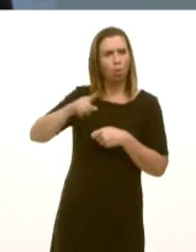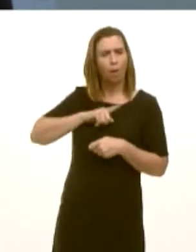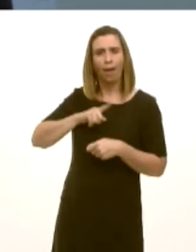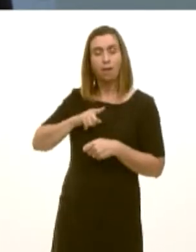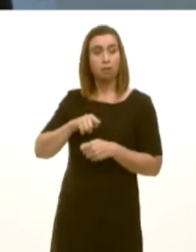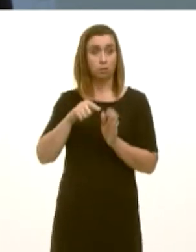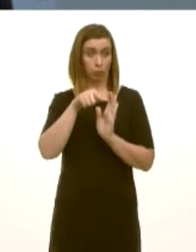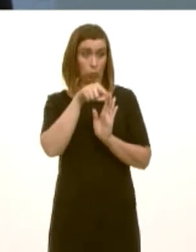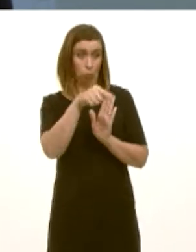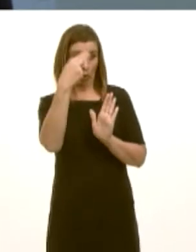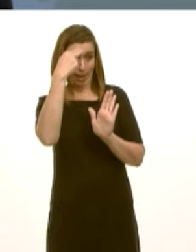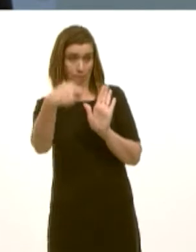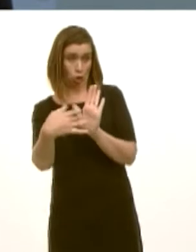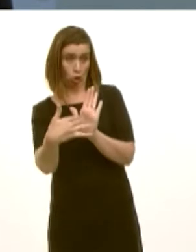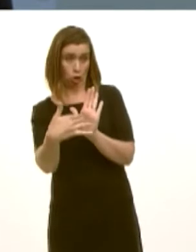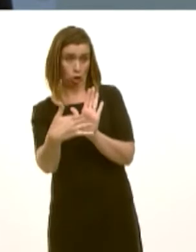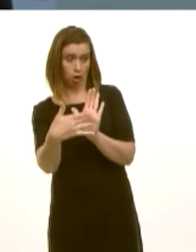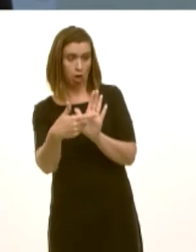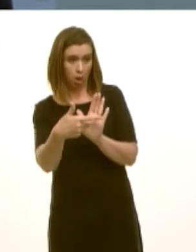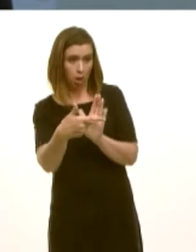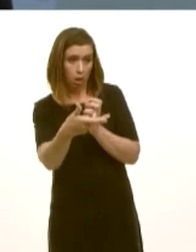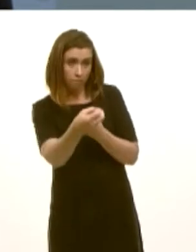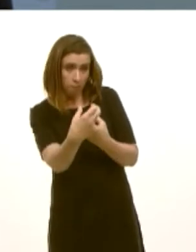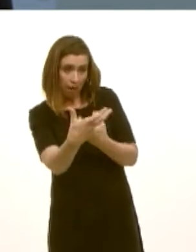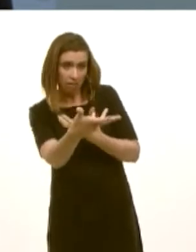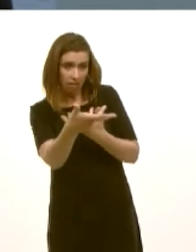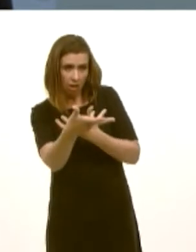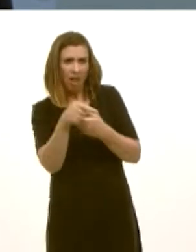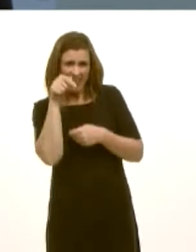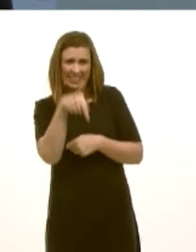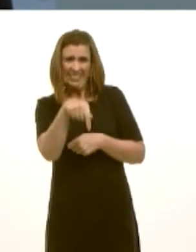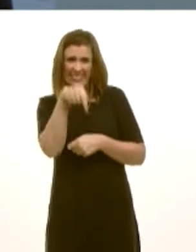been cited in the report, are you able to confirm that the Welsh Government have not